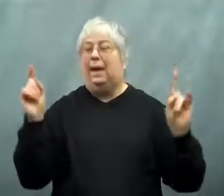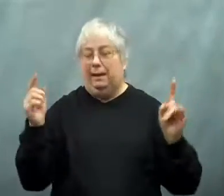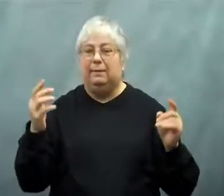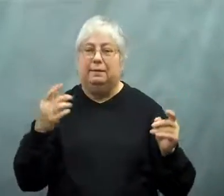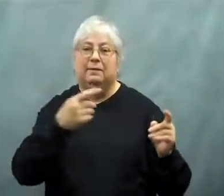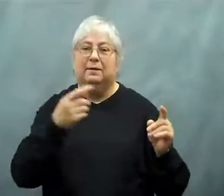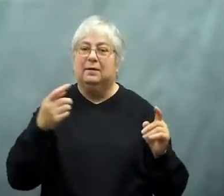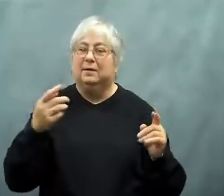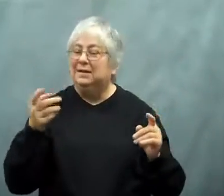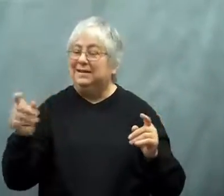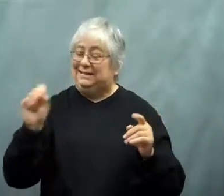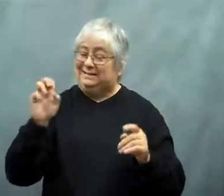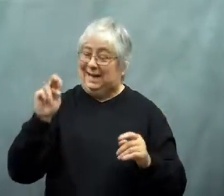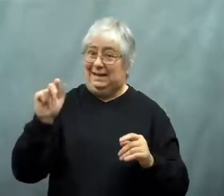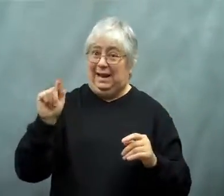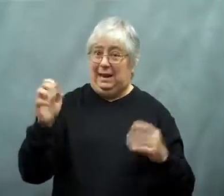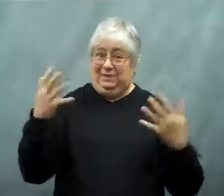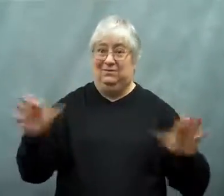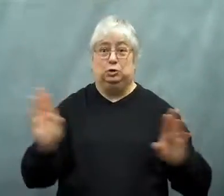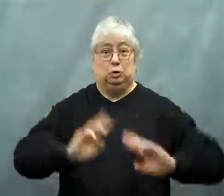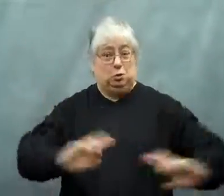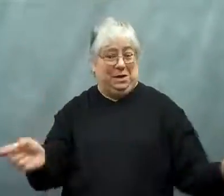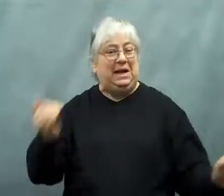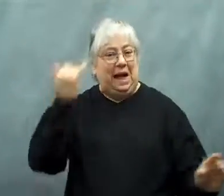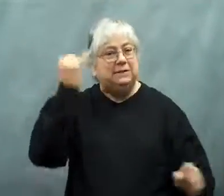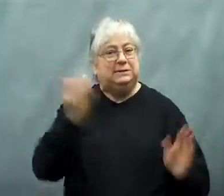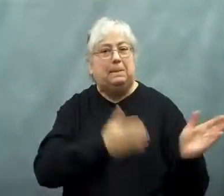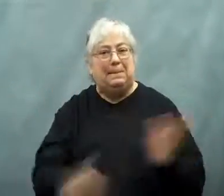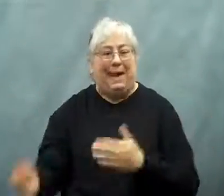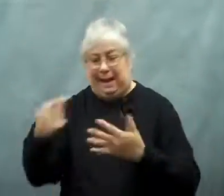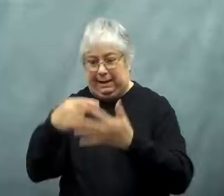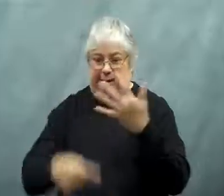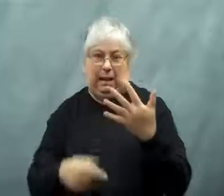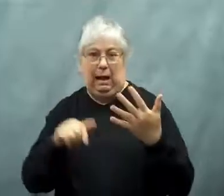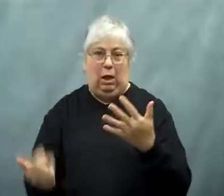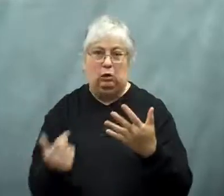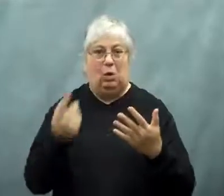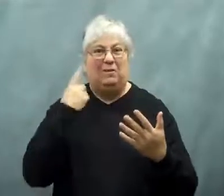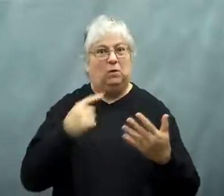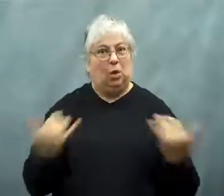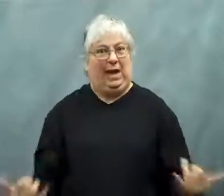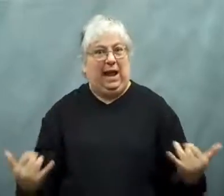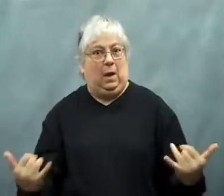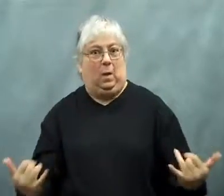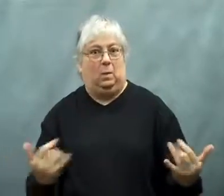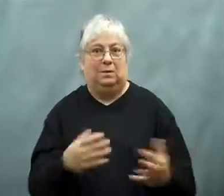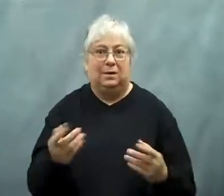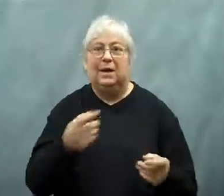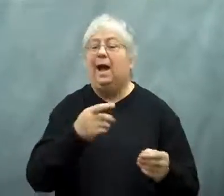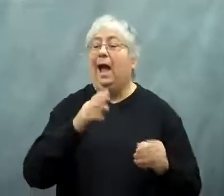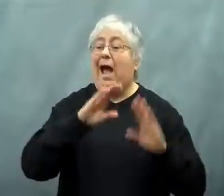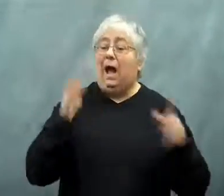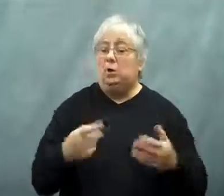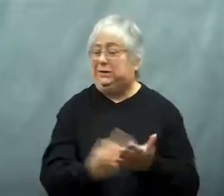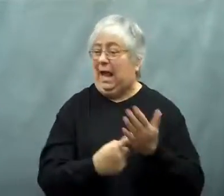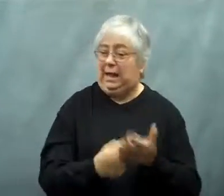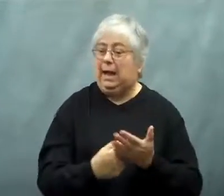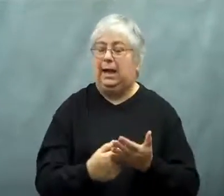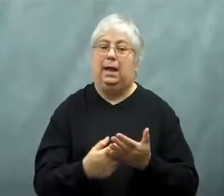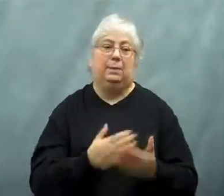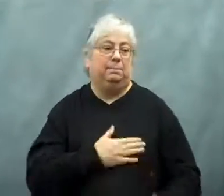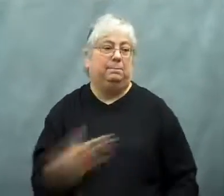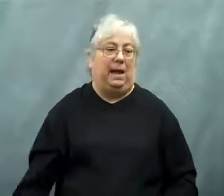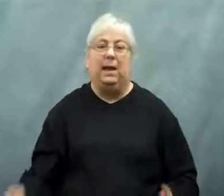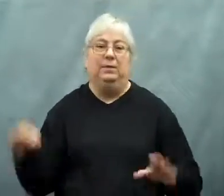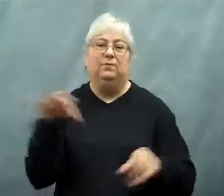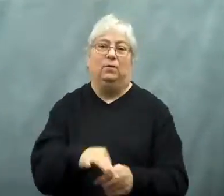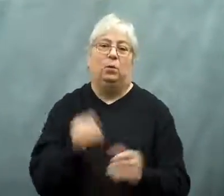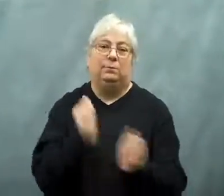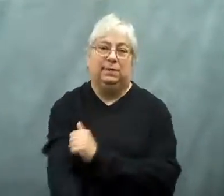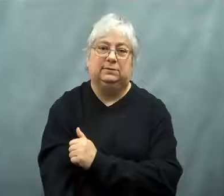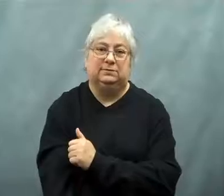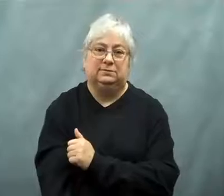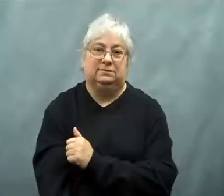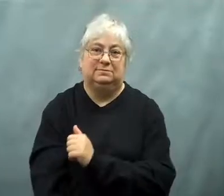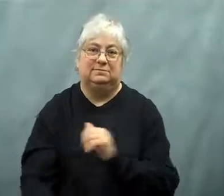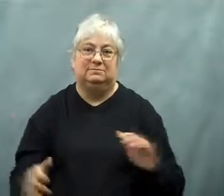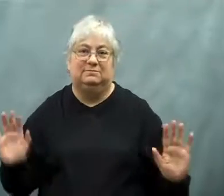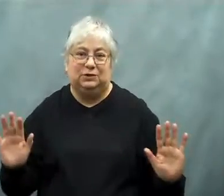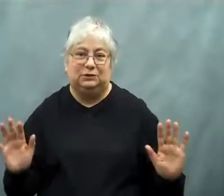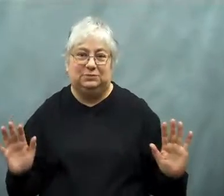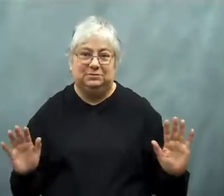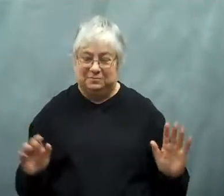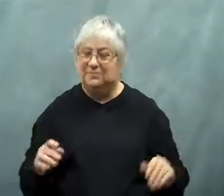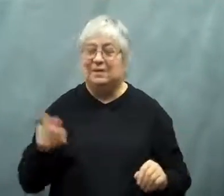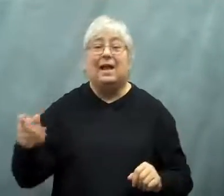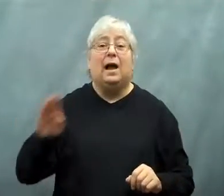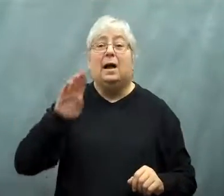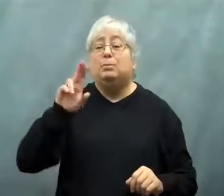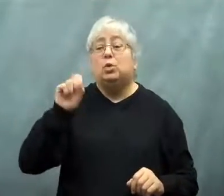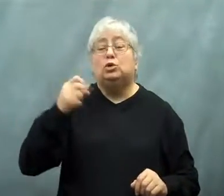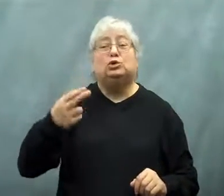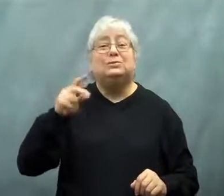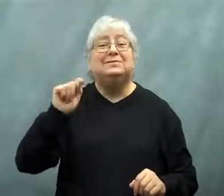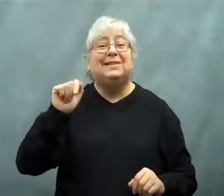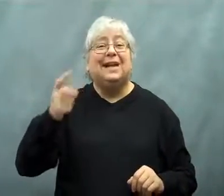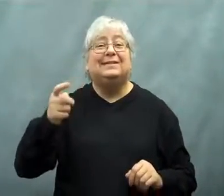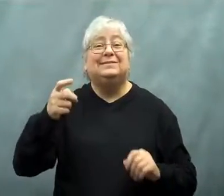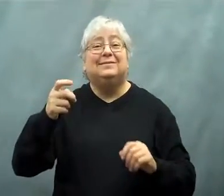Finally the House agreed to pass the Senate's temporary deal.